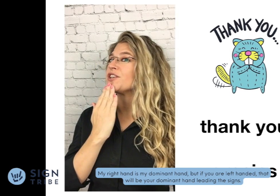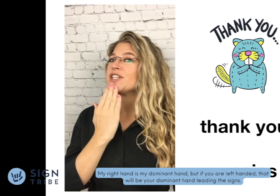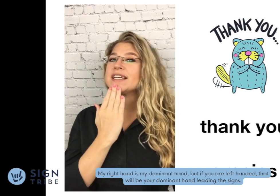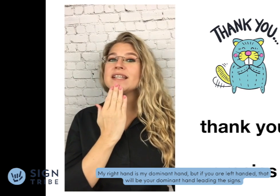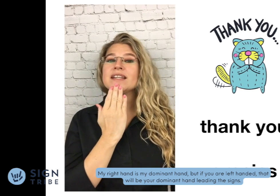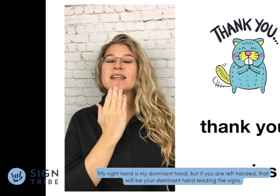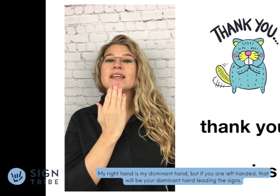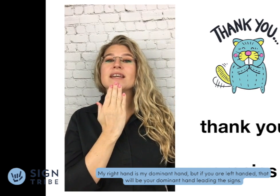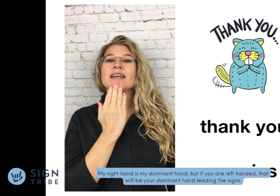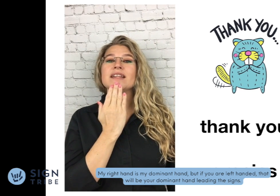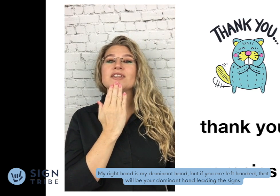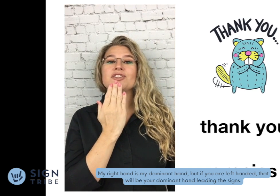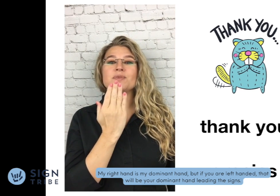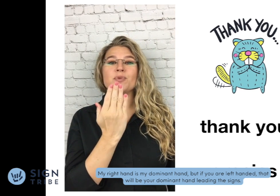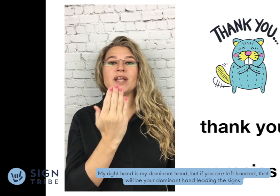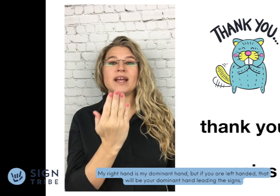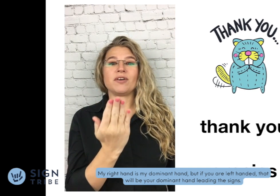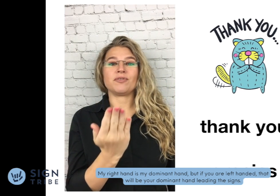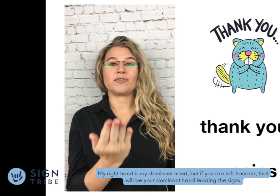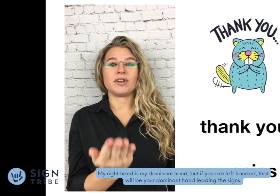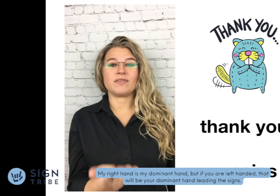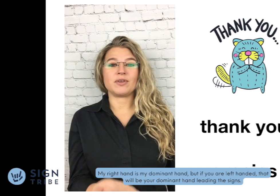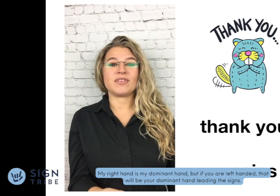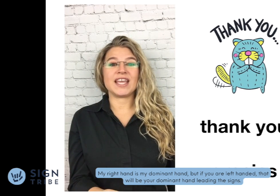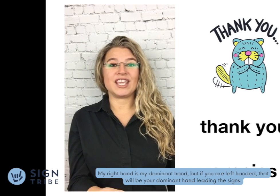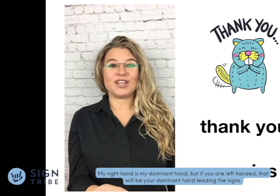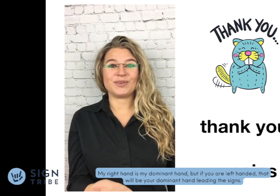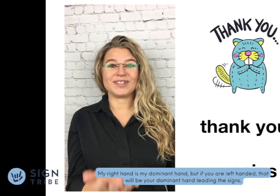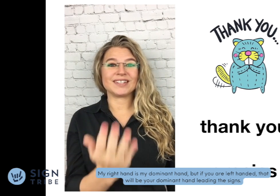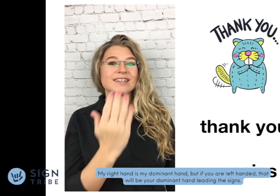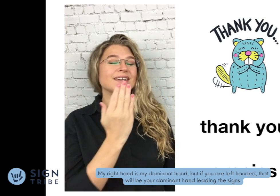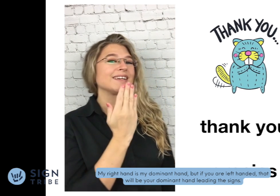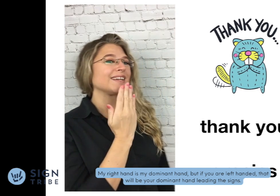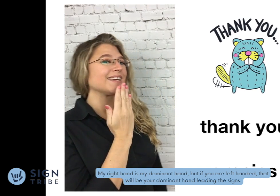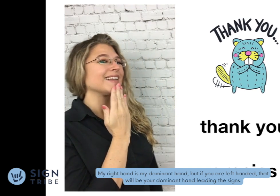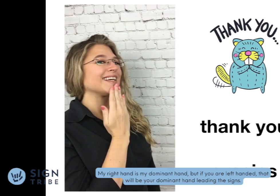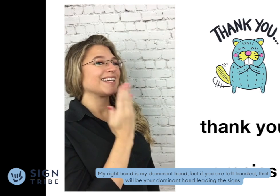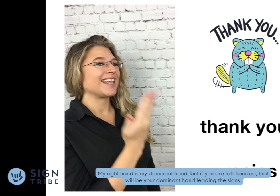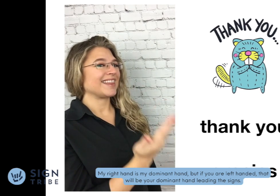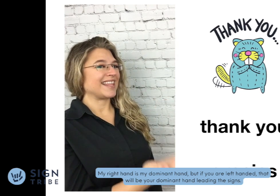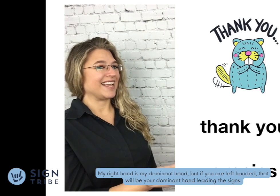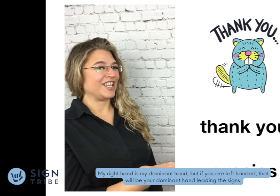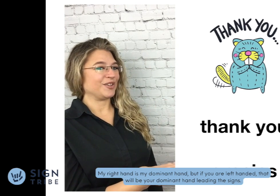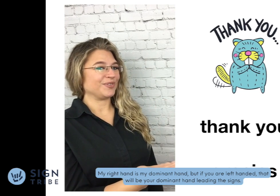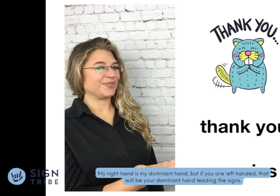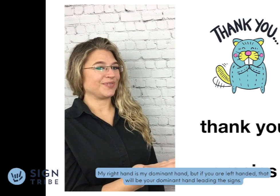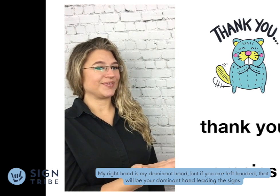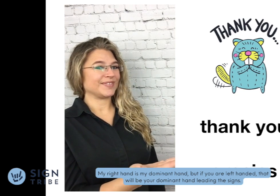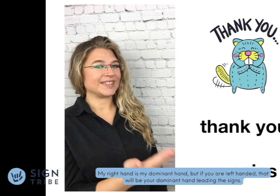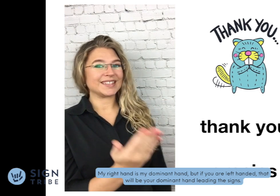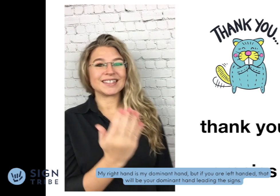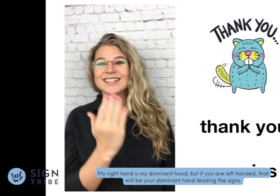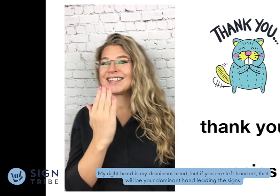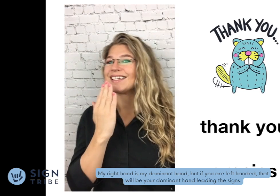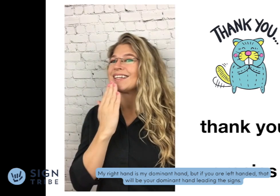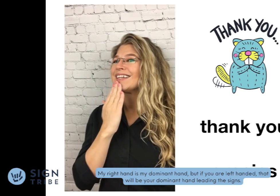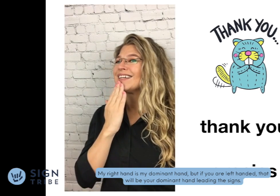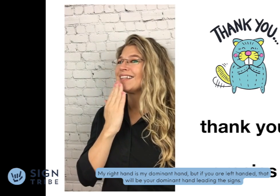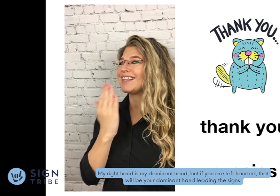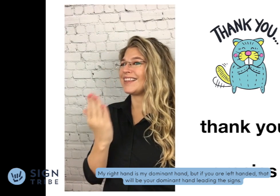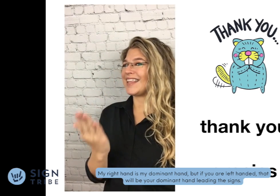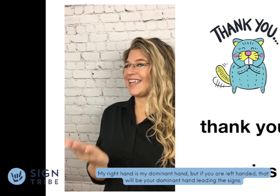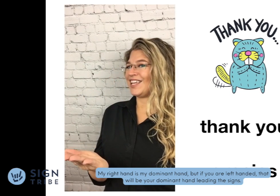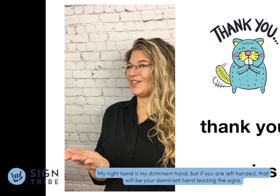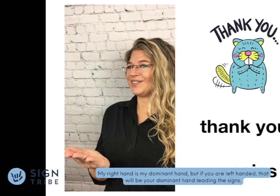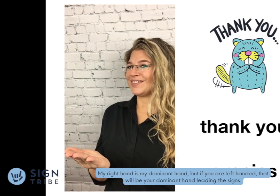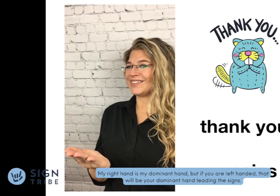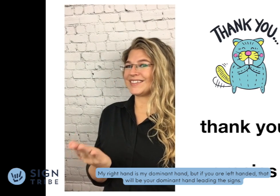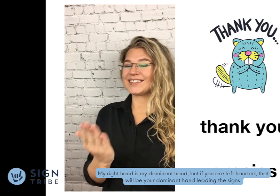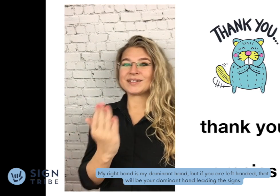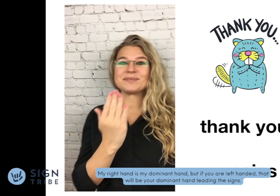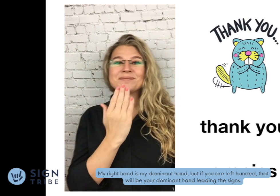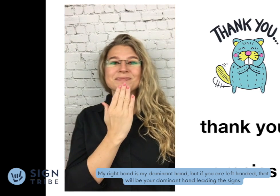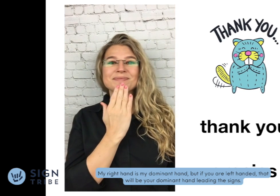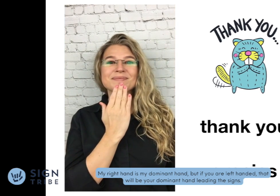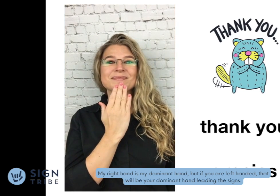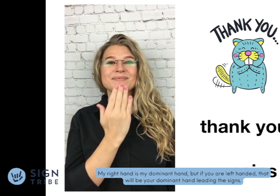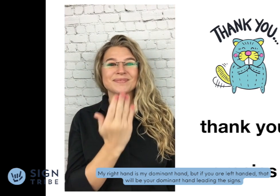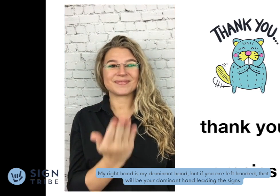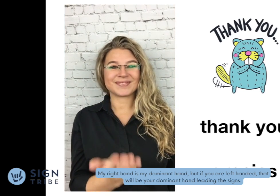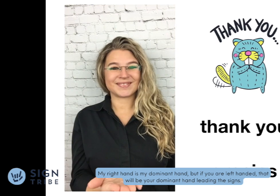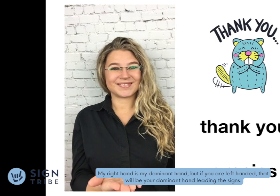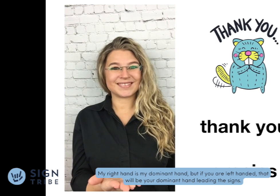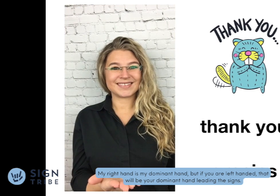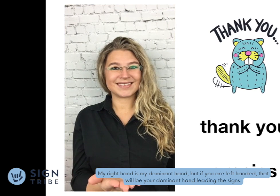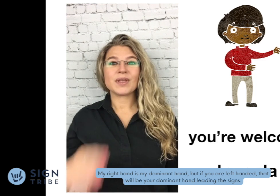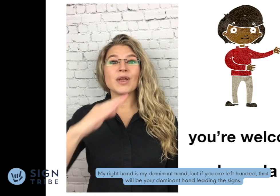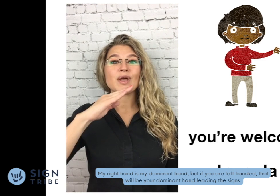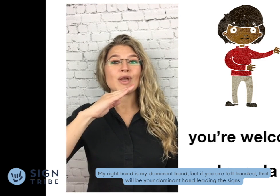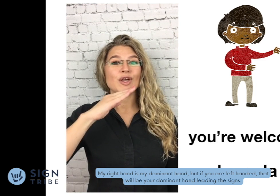chin, and then just bring it out in front of you. Thank you. Thank you. Thank you.